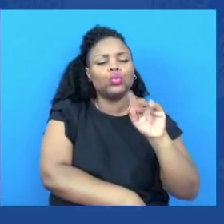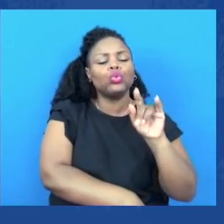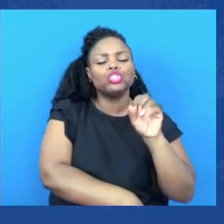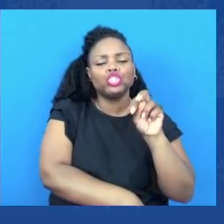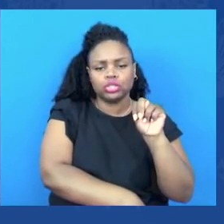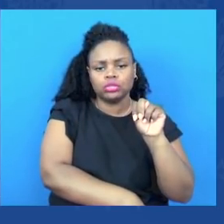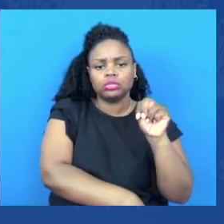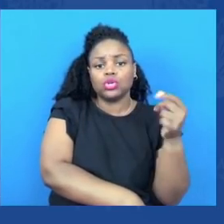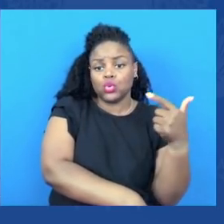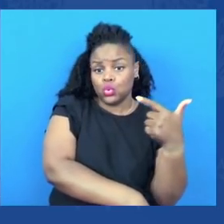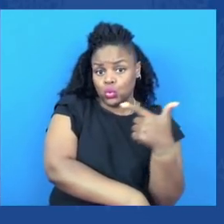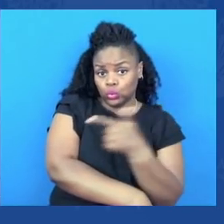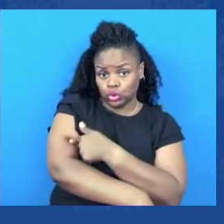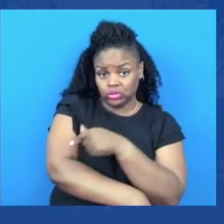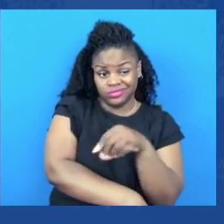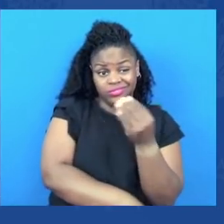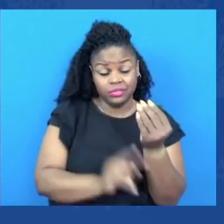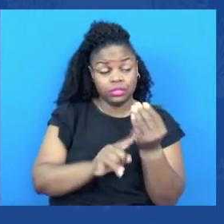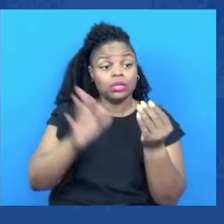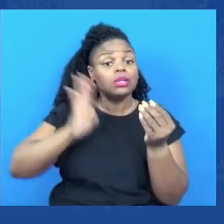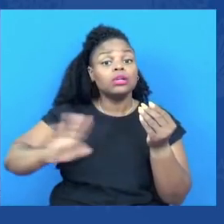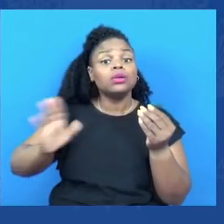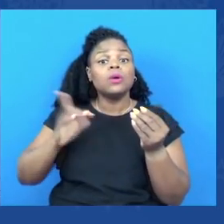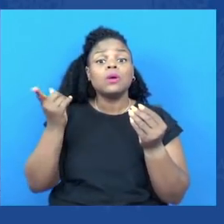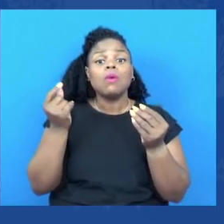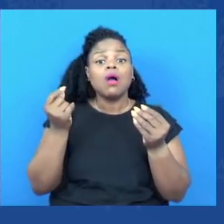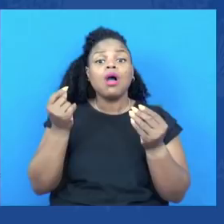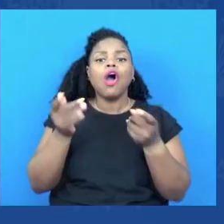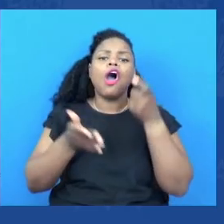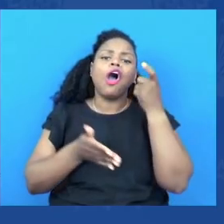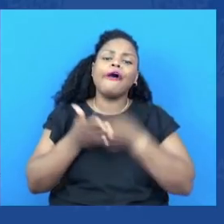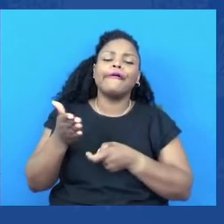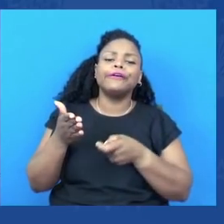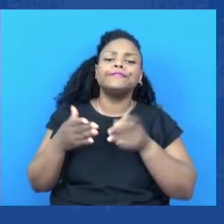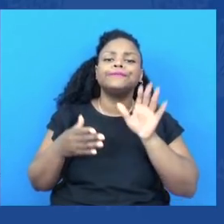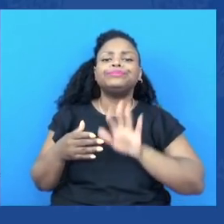Today, that exact same bottle, with the same exact formula --